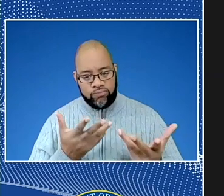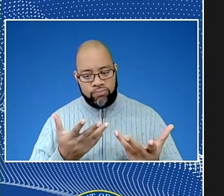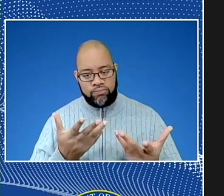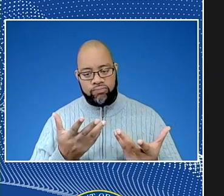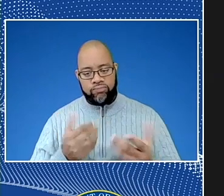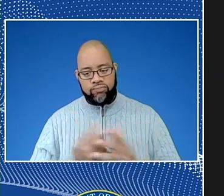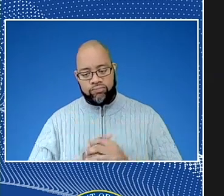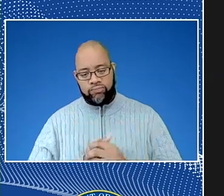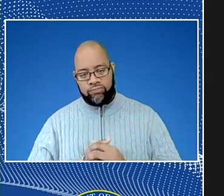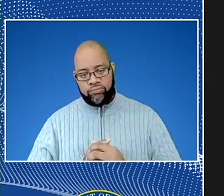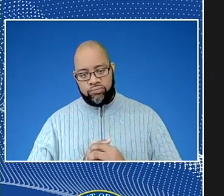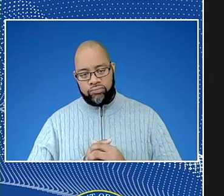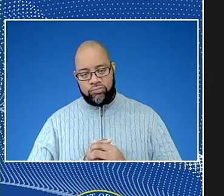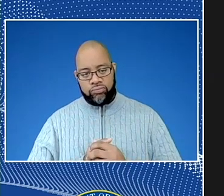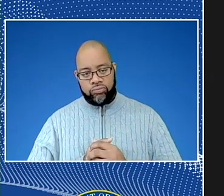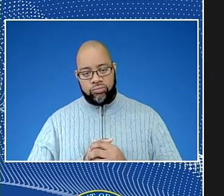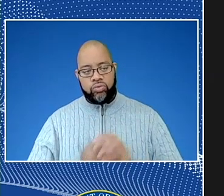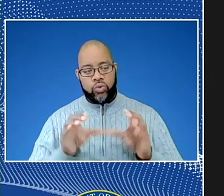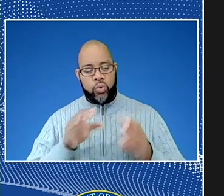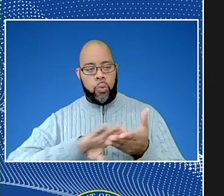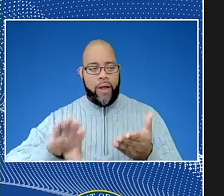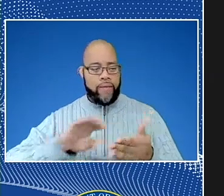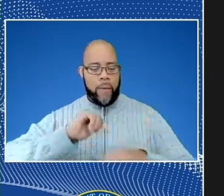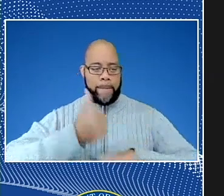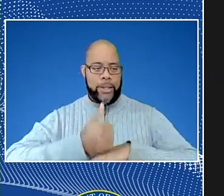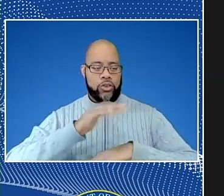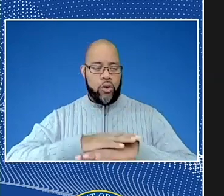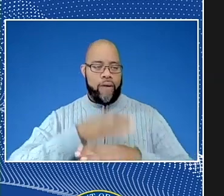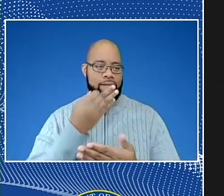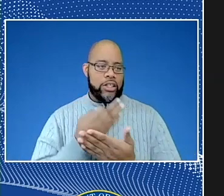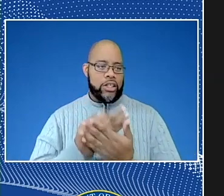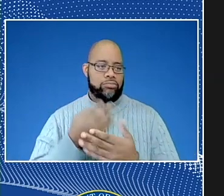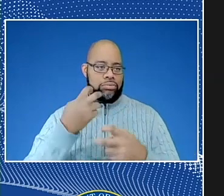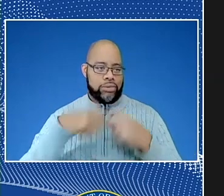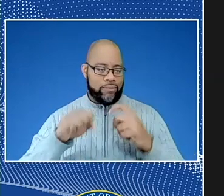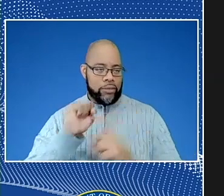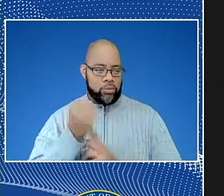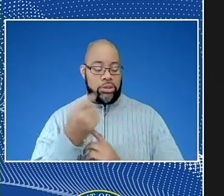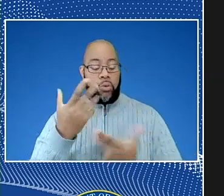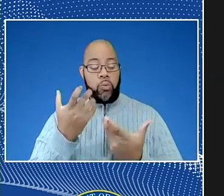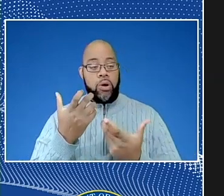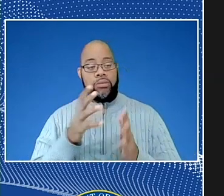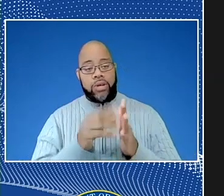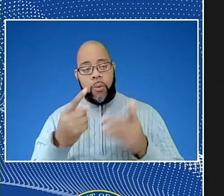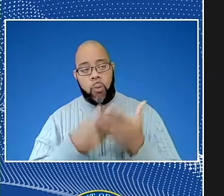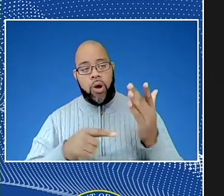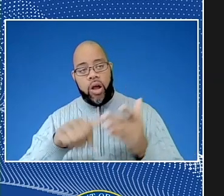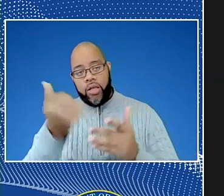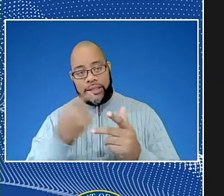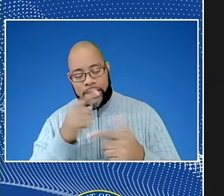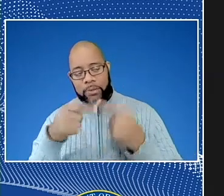do waiver based on financial hardship. I also want to echo what my colleagues have said about servicer problems and also